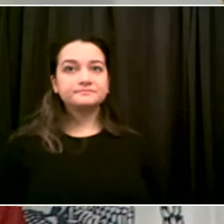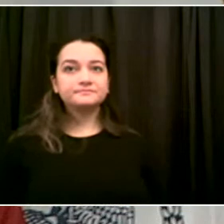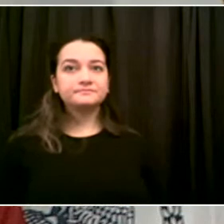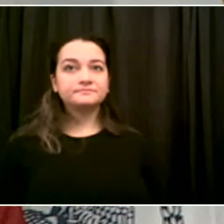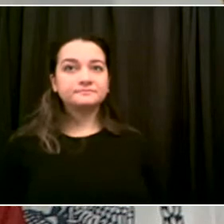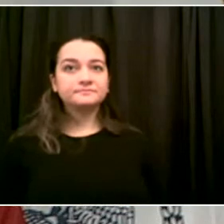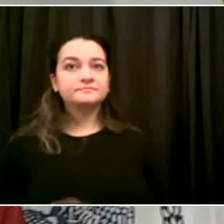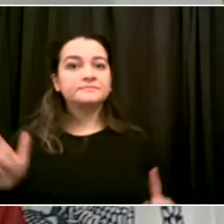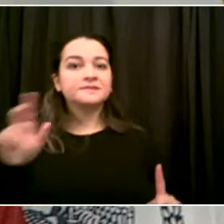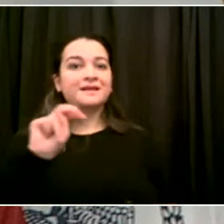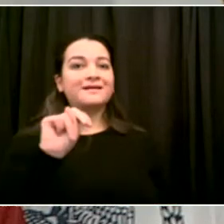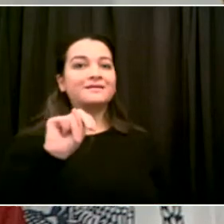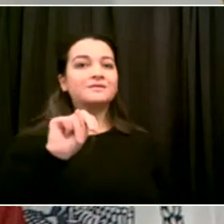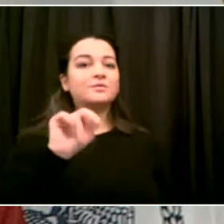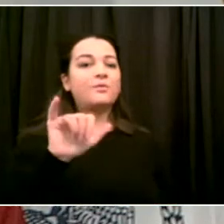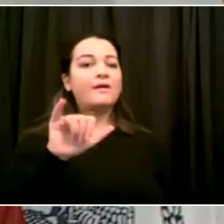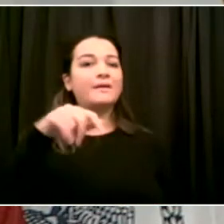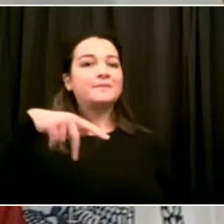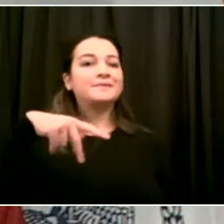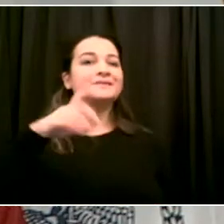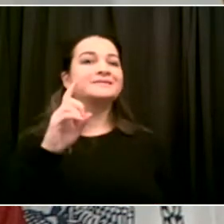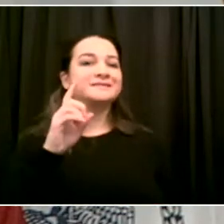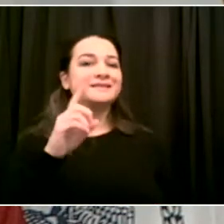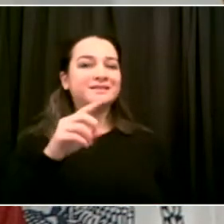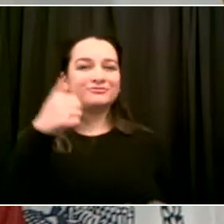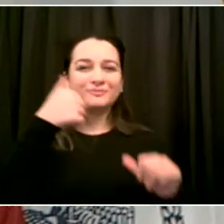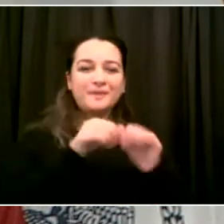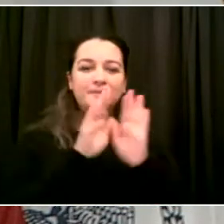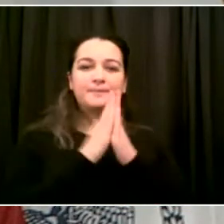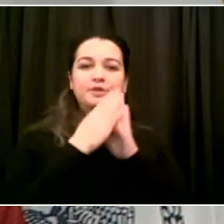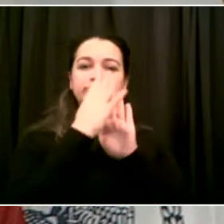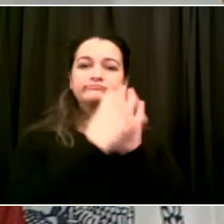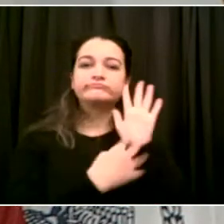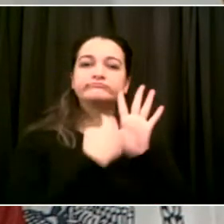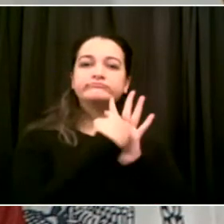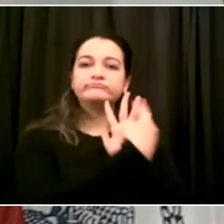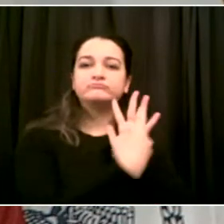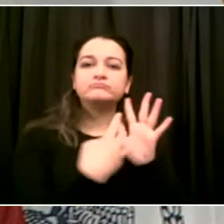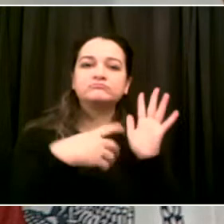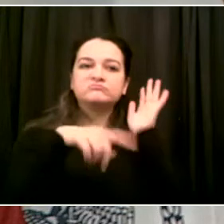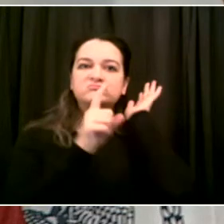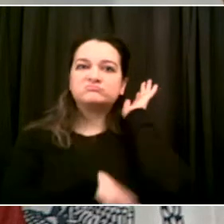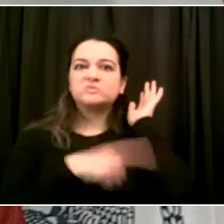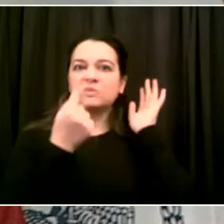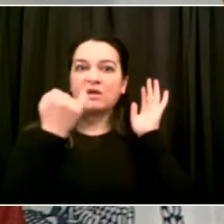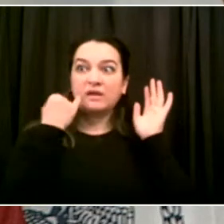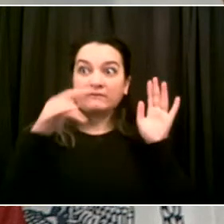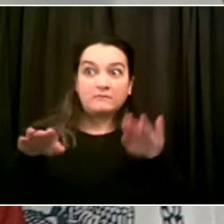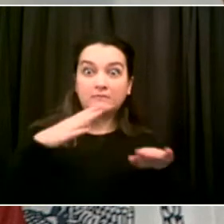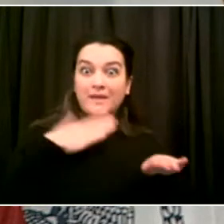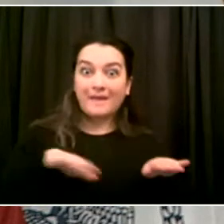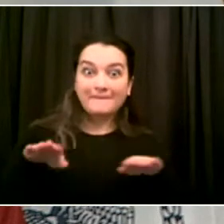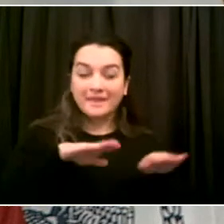EARLIER, IS THE DEPARTMENT GOING TO APPLY THE MATRIX TO EXISTING